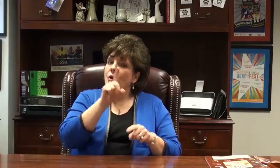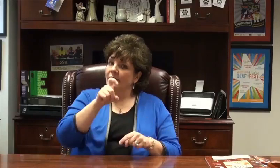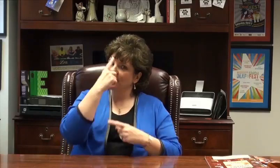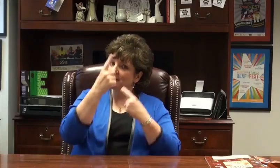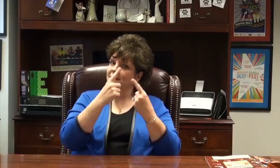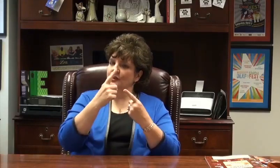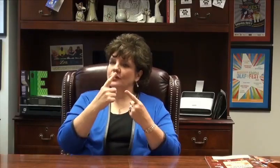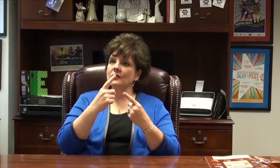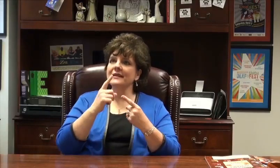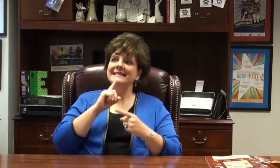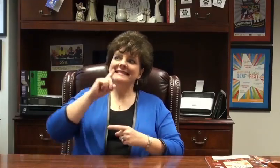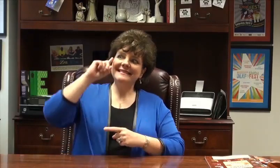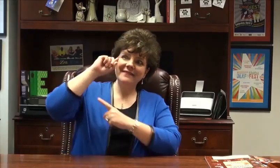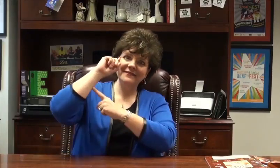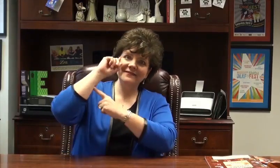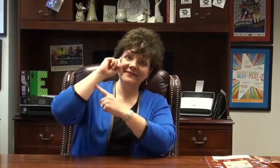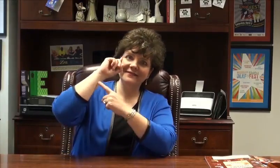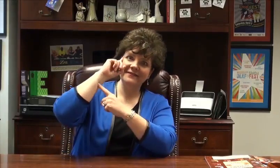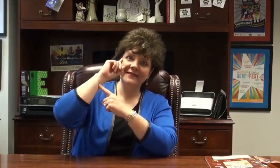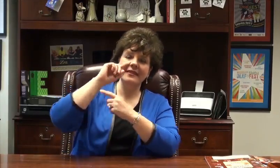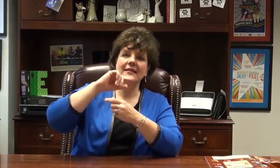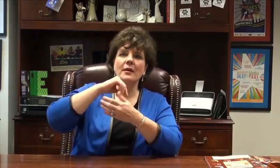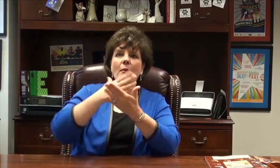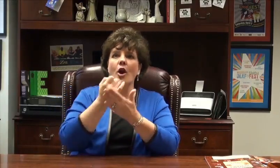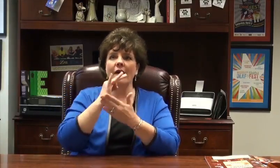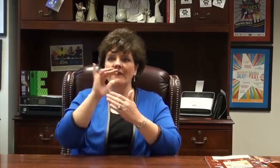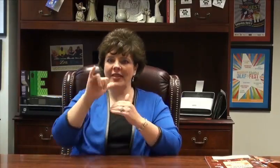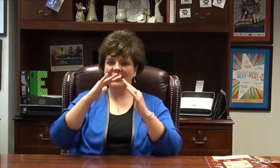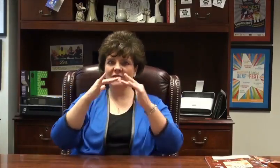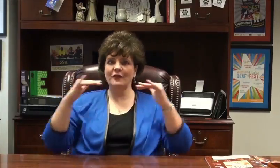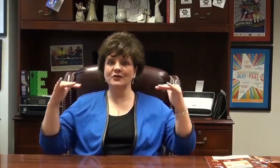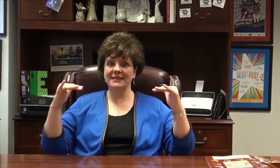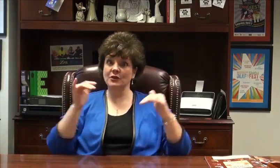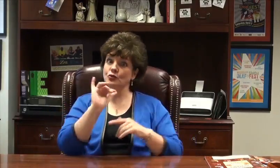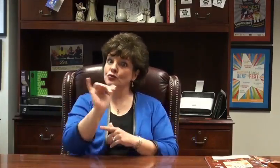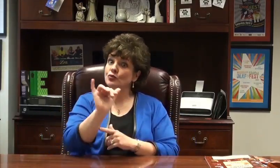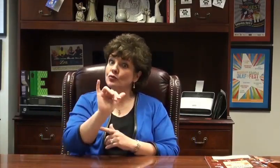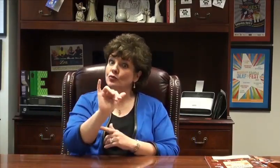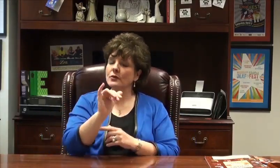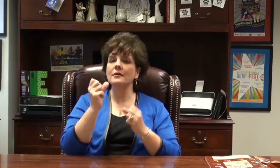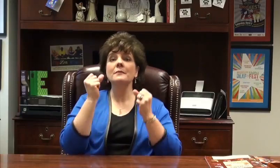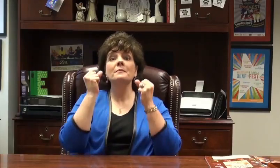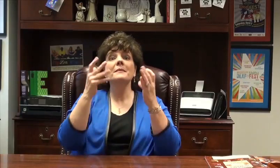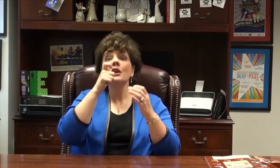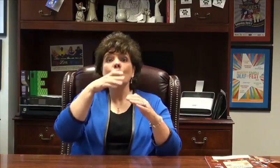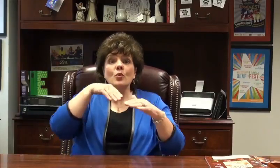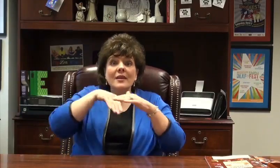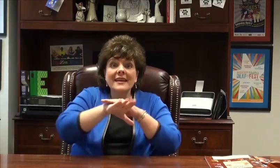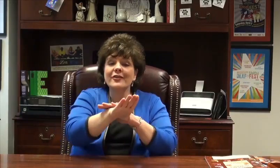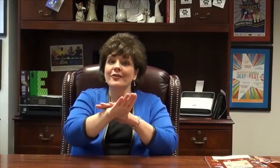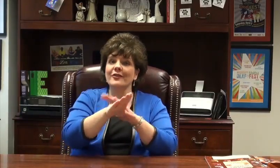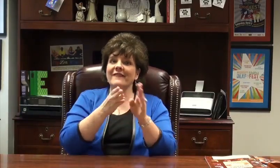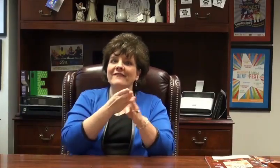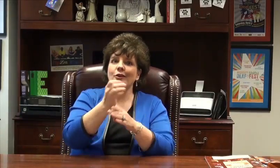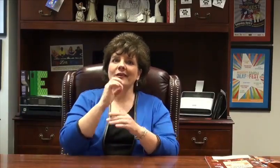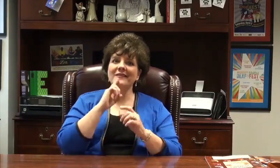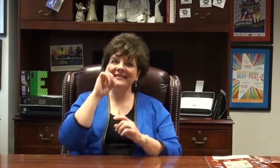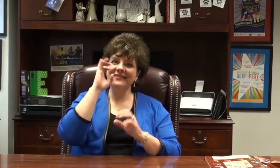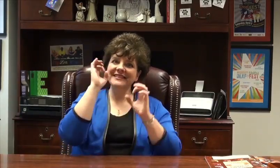Diversity has to include students who are Deaf as well. There are already